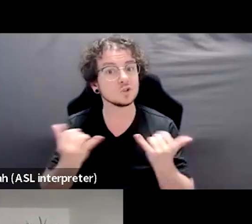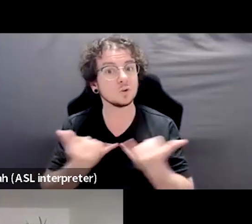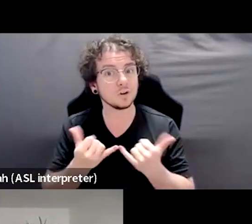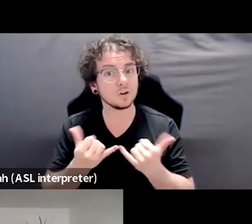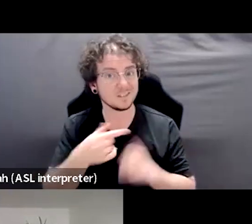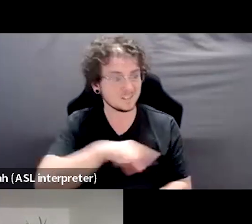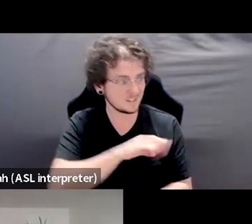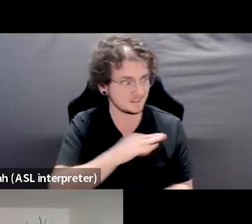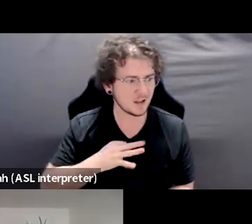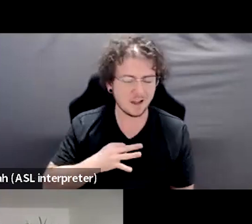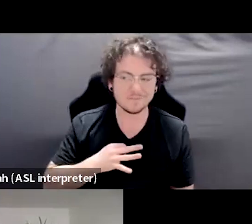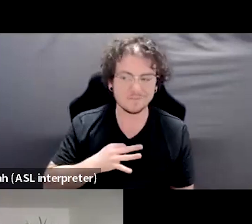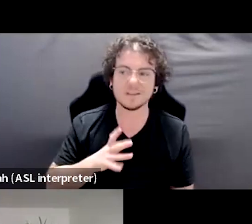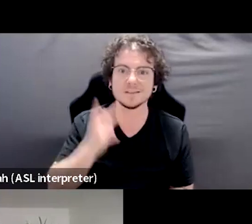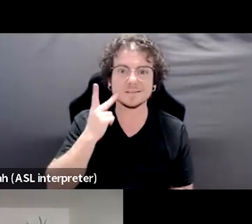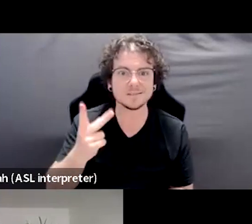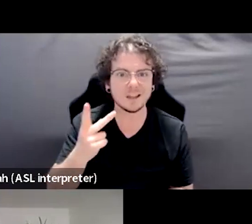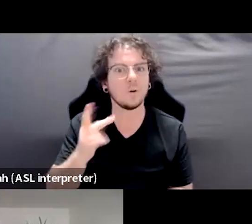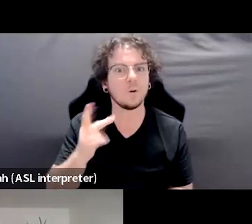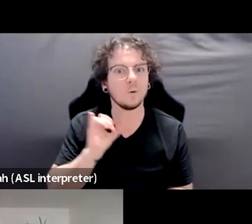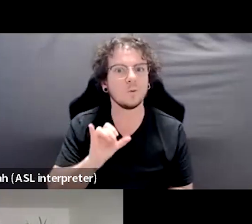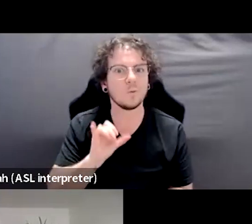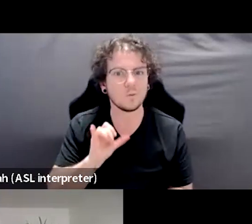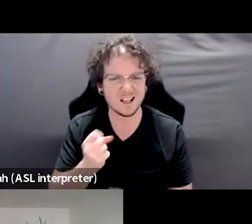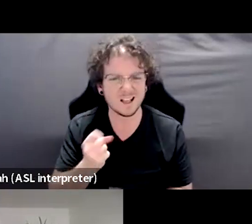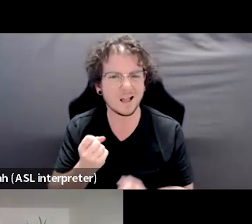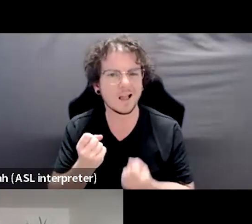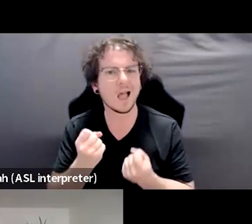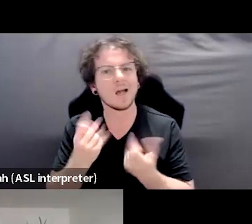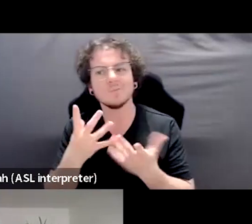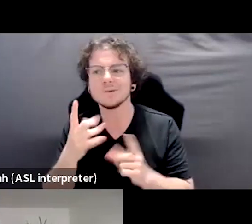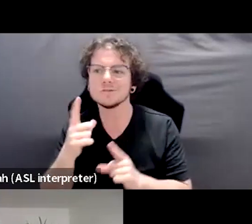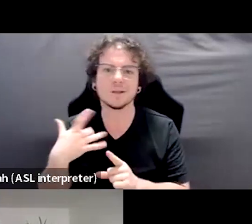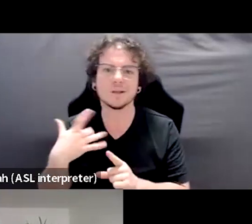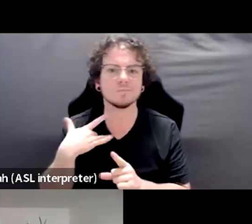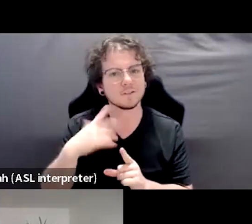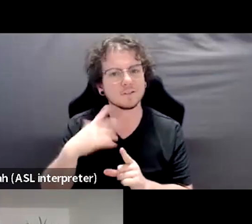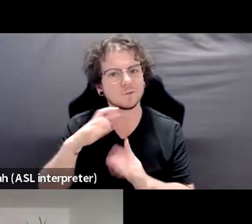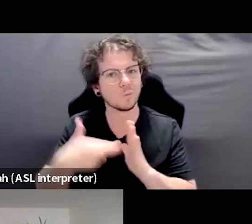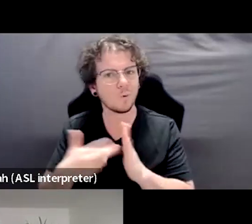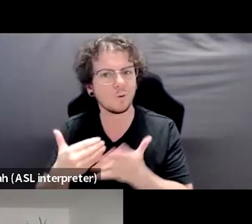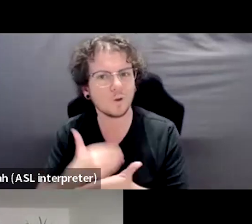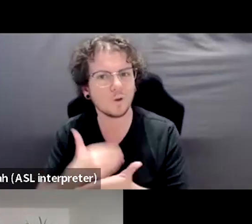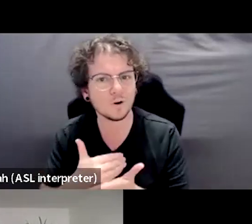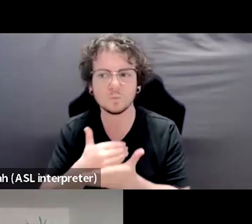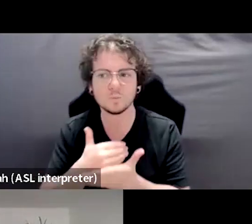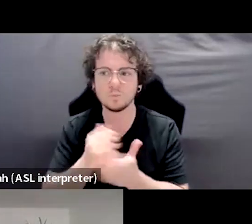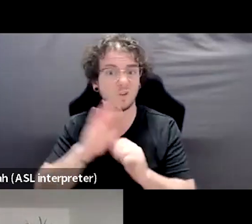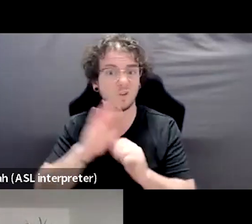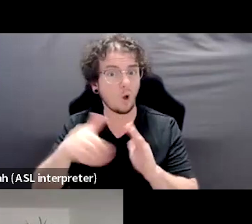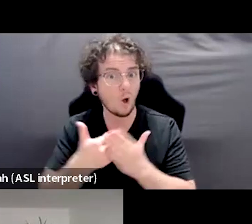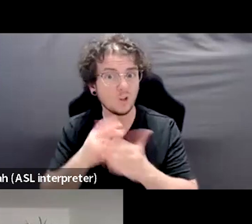the going rate is sometimes for a role with all of the duties listed out. And they can compare and